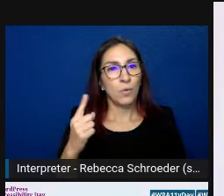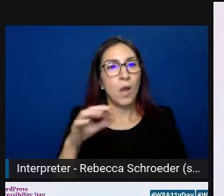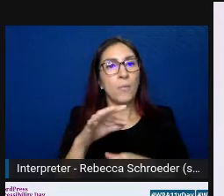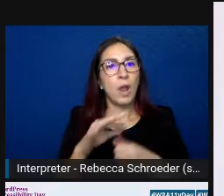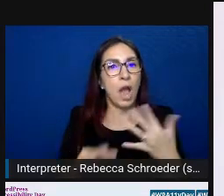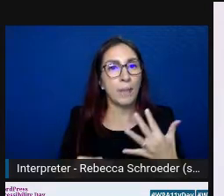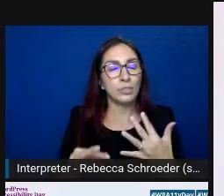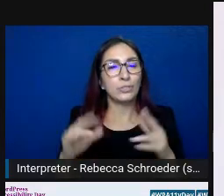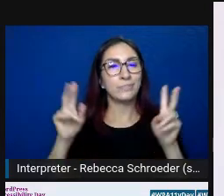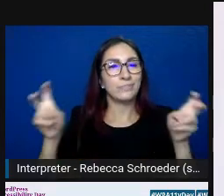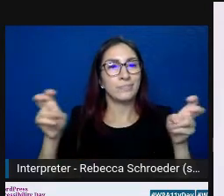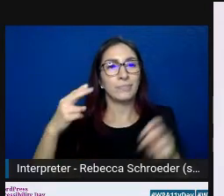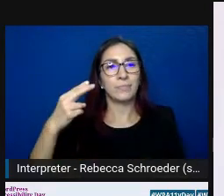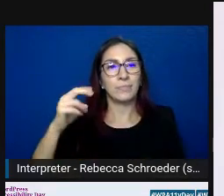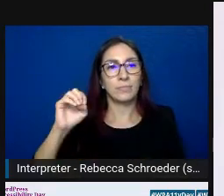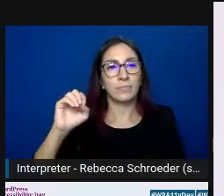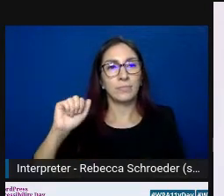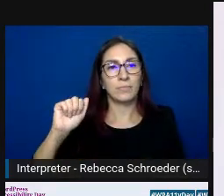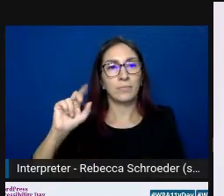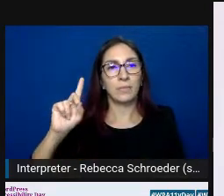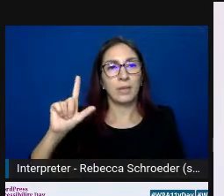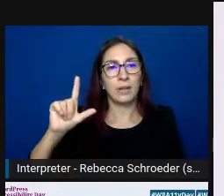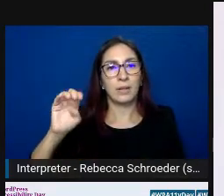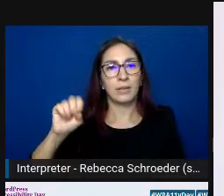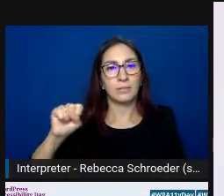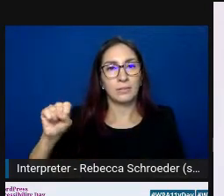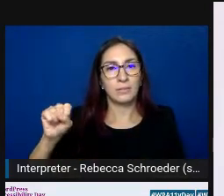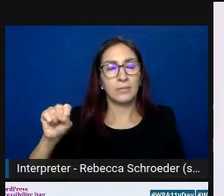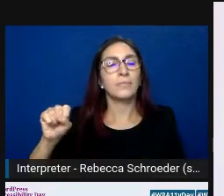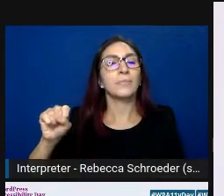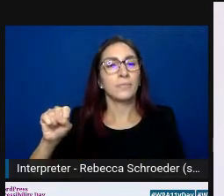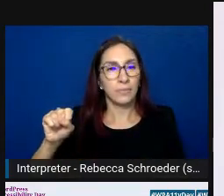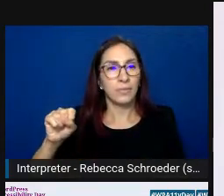Headless sites separate the WordPress content management from the frontend delivery.